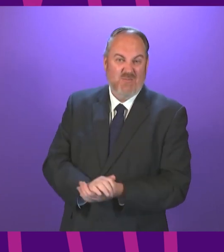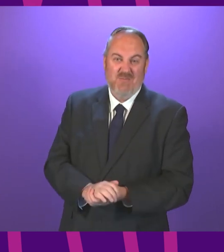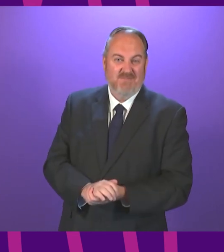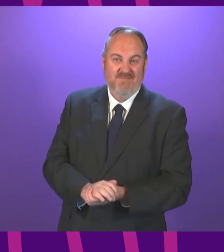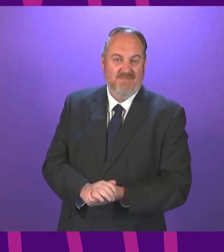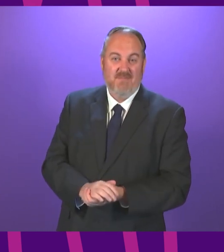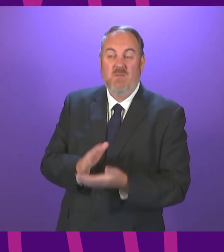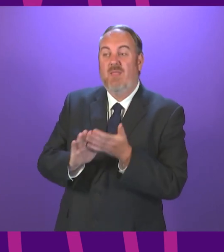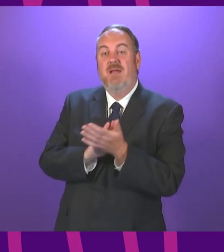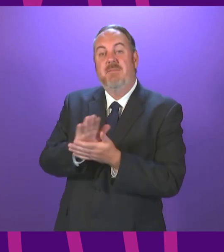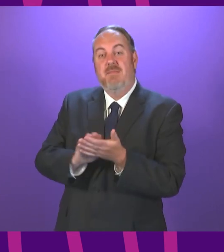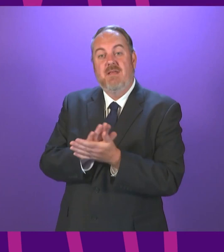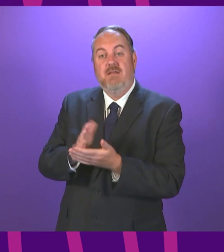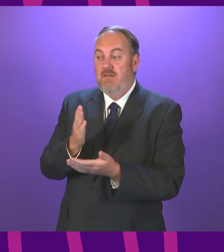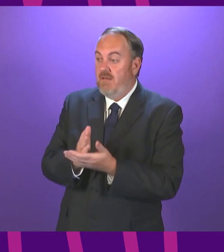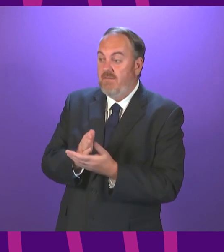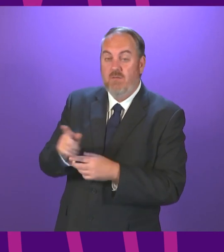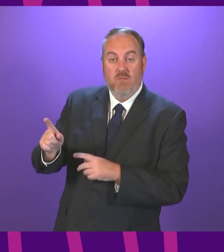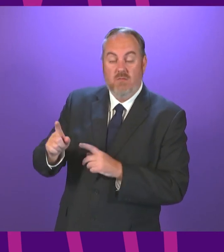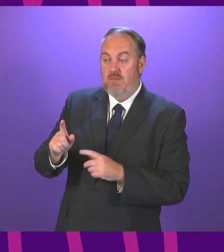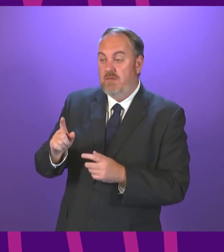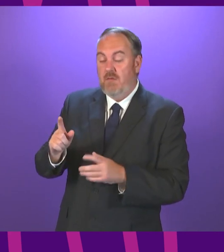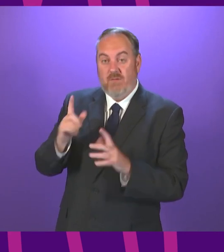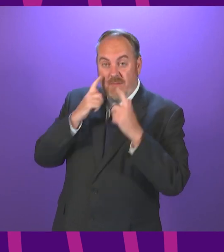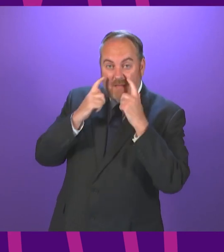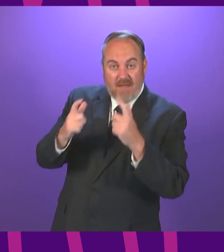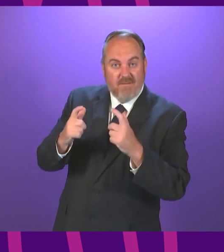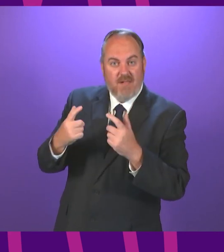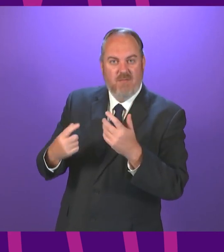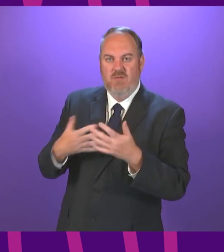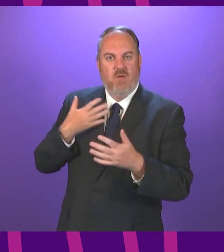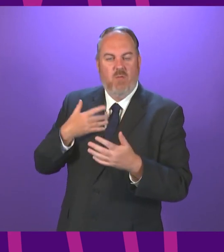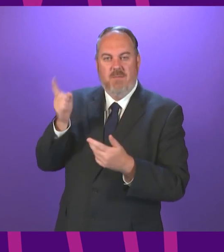or travelling together, so it will—in this phase—help to contain transmission.